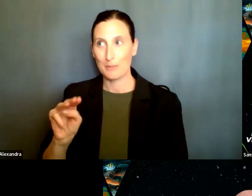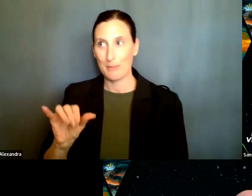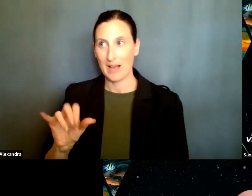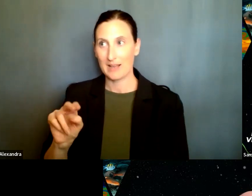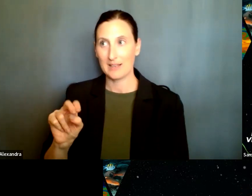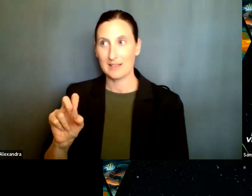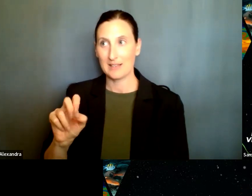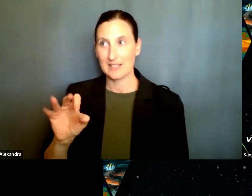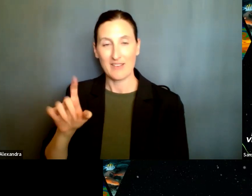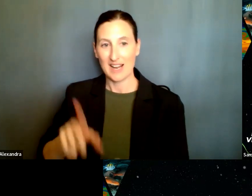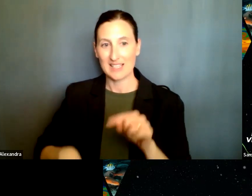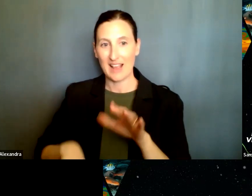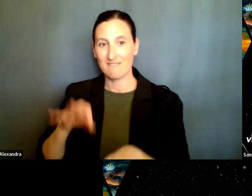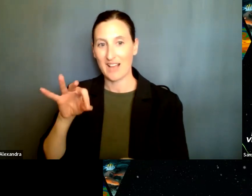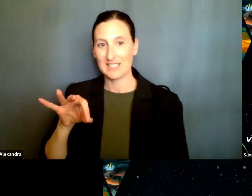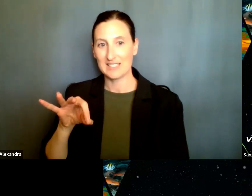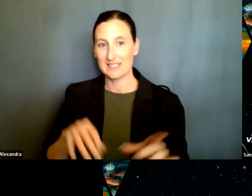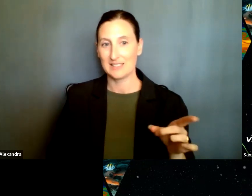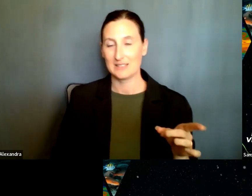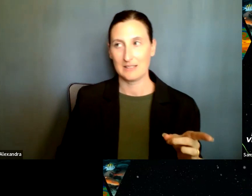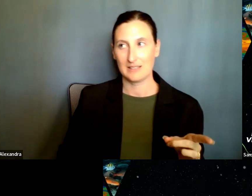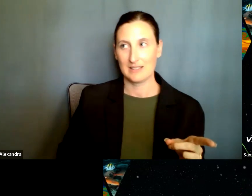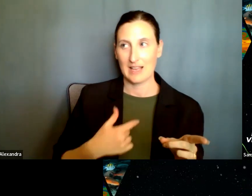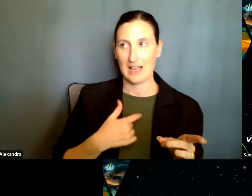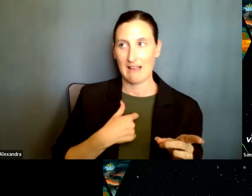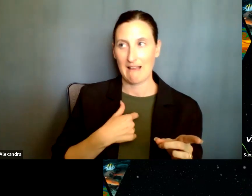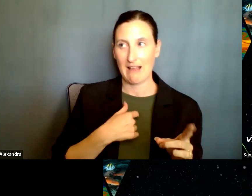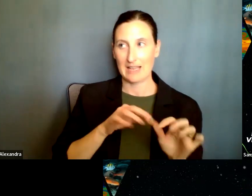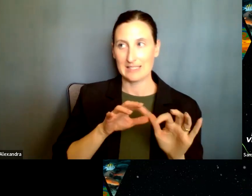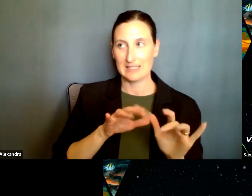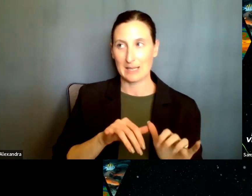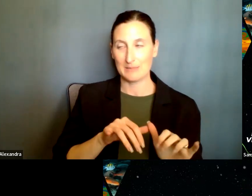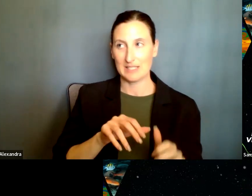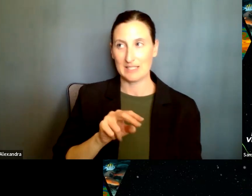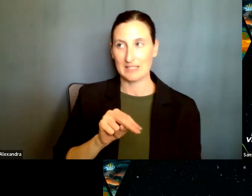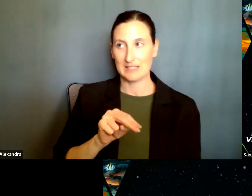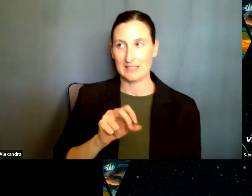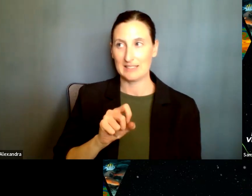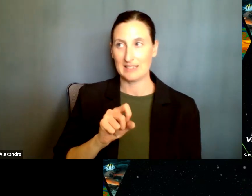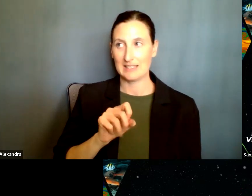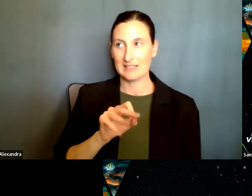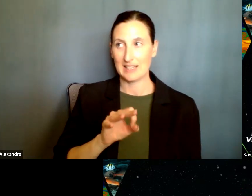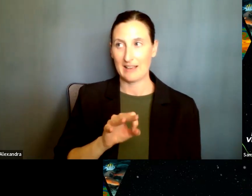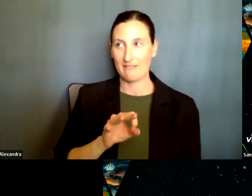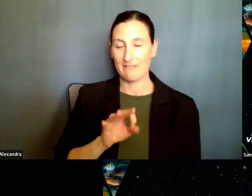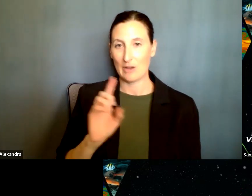Samantha Brewton Hunter: I type MyNSF and there it is right here on the screen. Where discoveries begin, email updates,